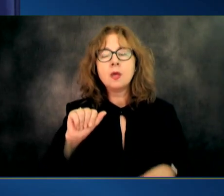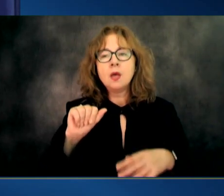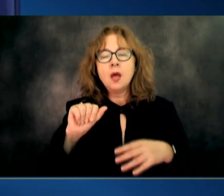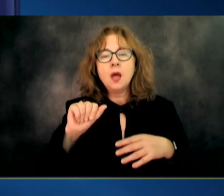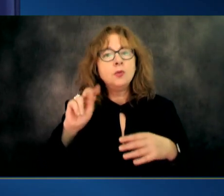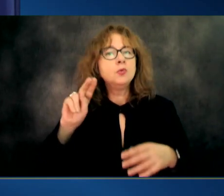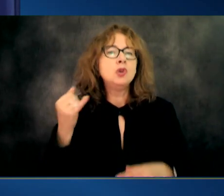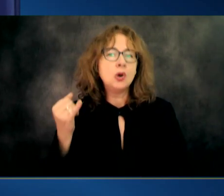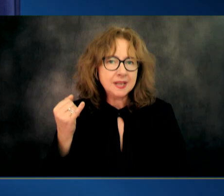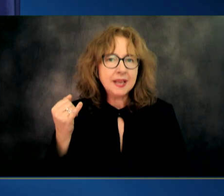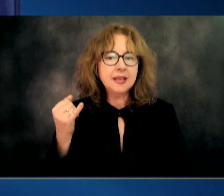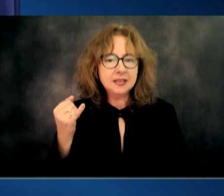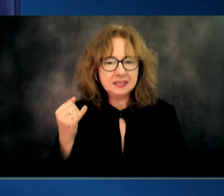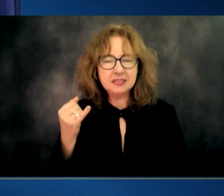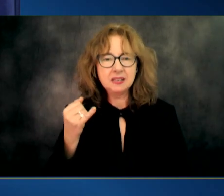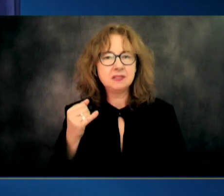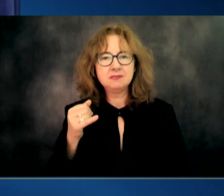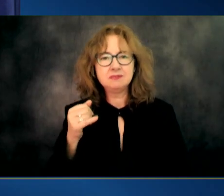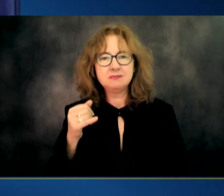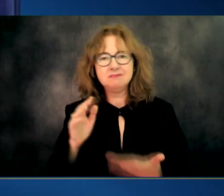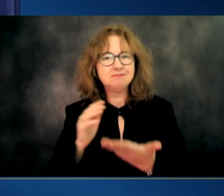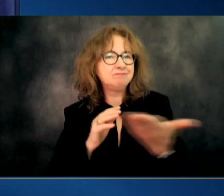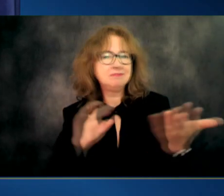you know, the development of the legislation,